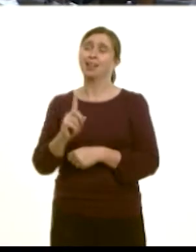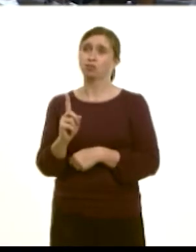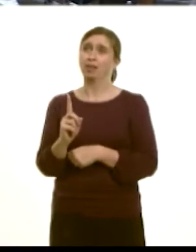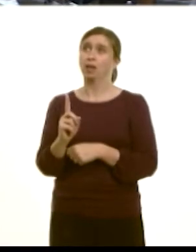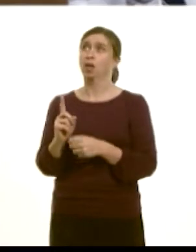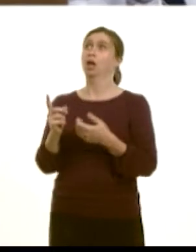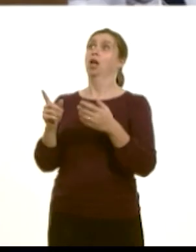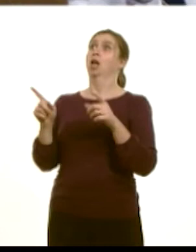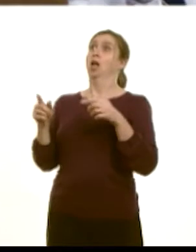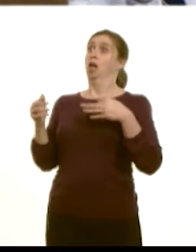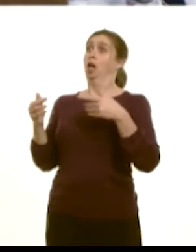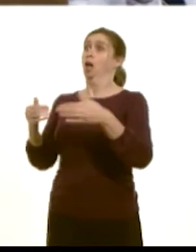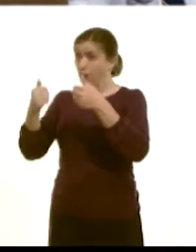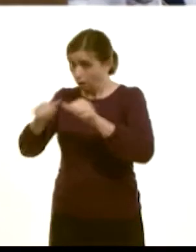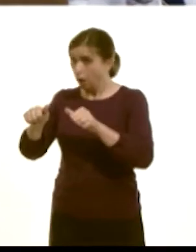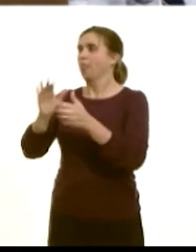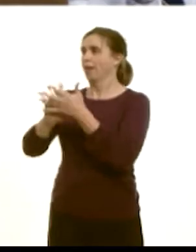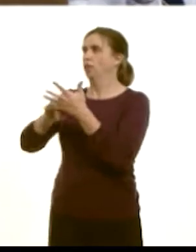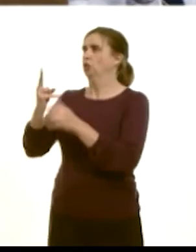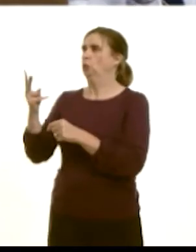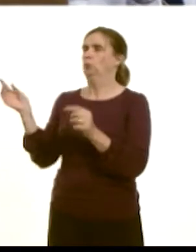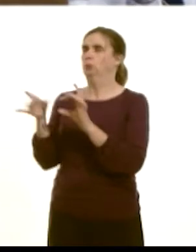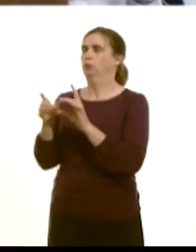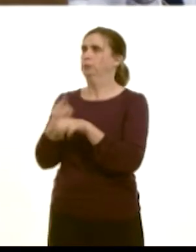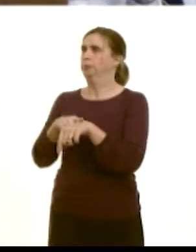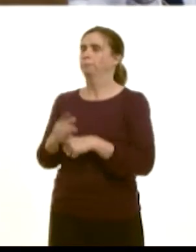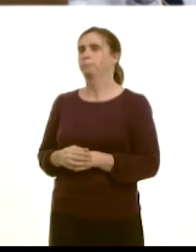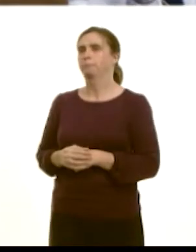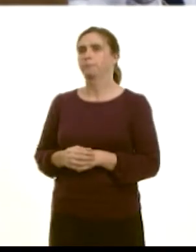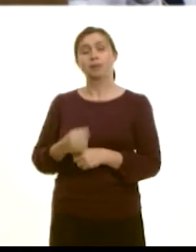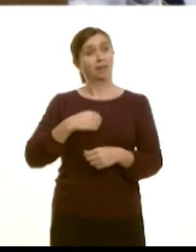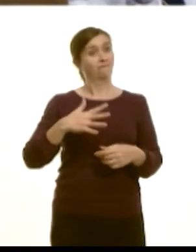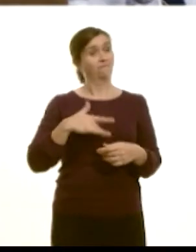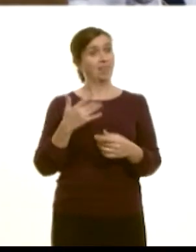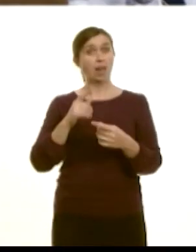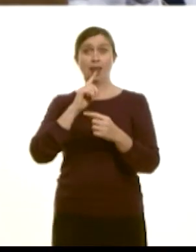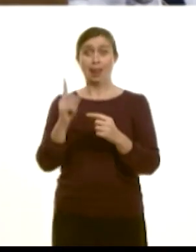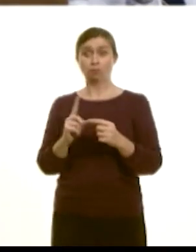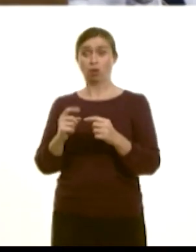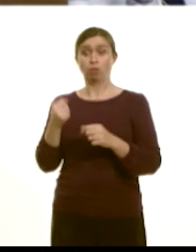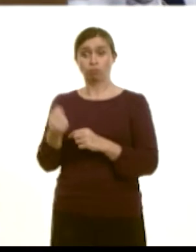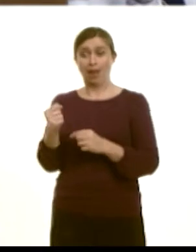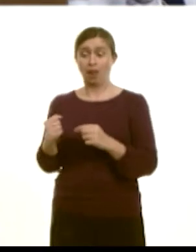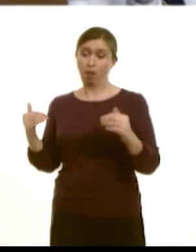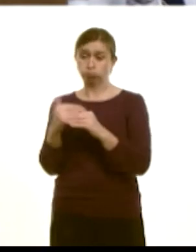Carwyn Jones: Well, my view is that electrification should happen in north Wales too, particularly